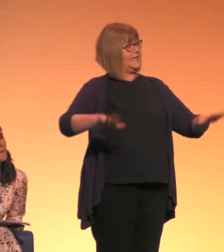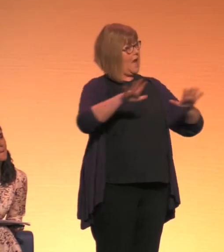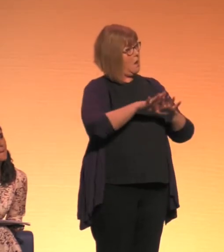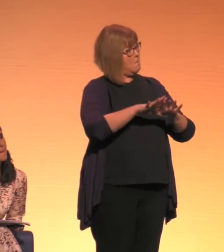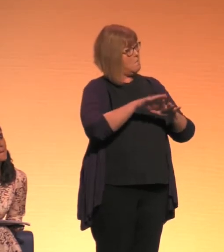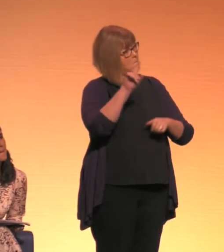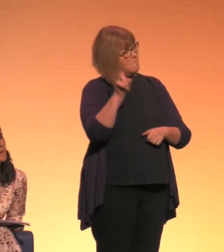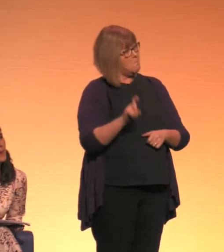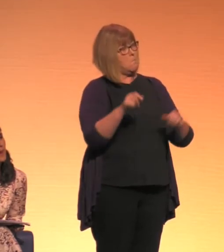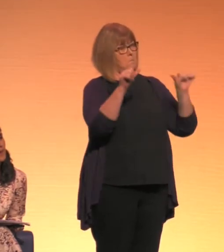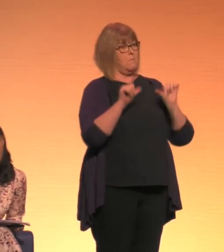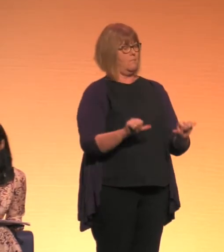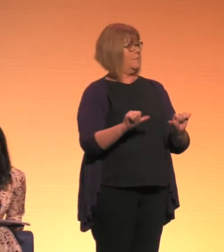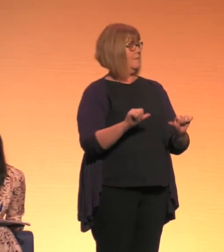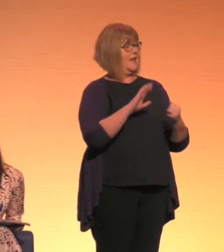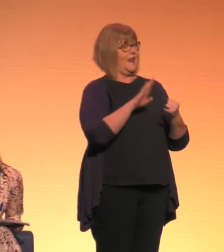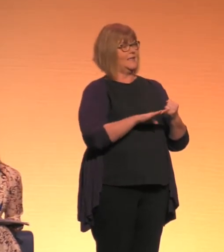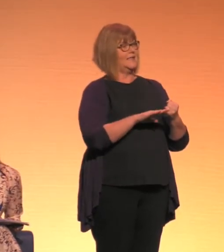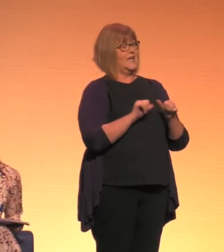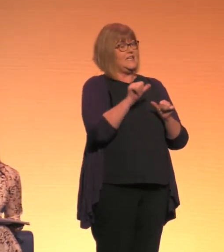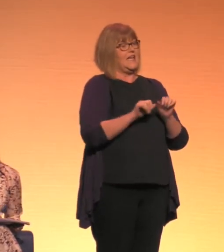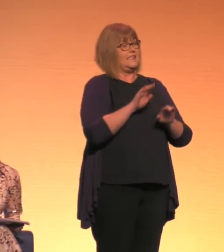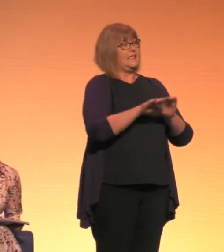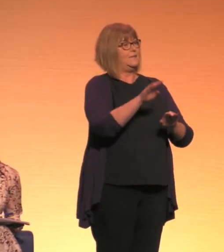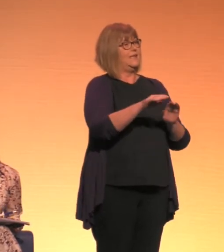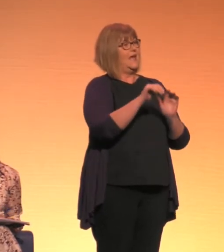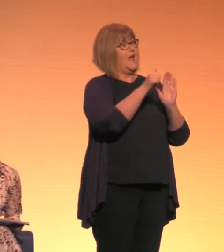And finally, under Next steps, An agenda for a healthier New